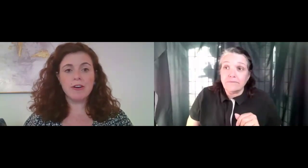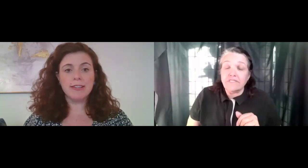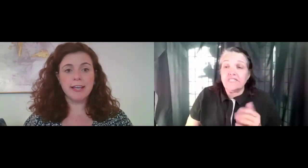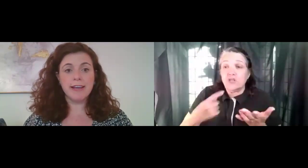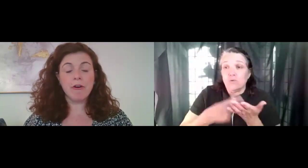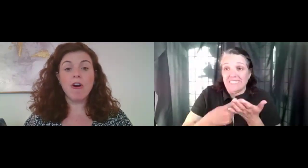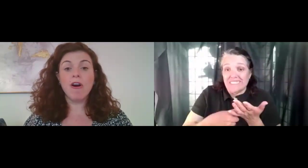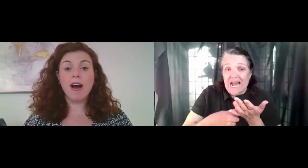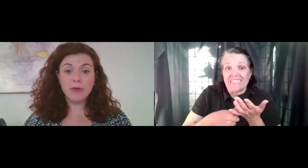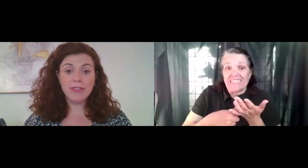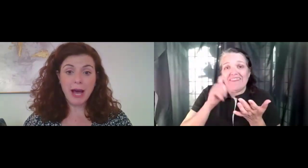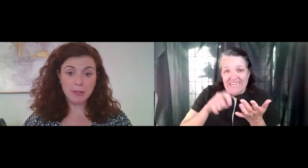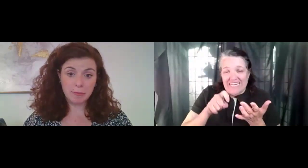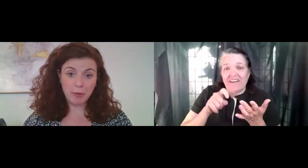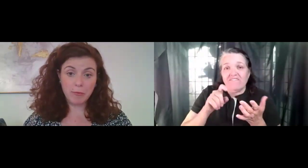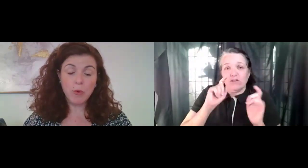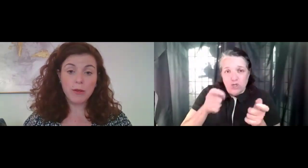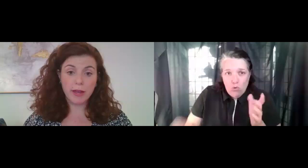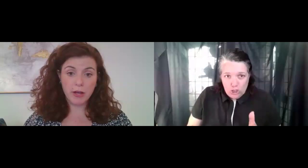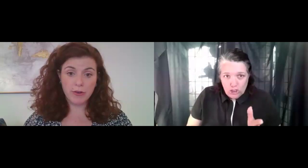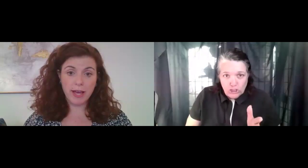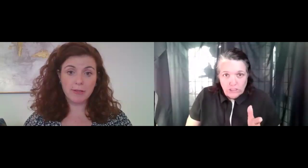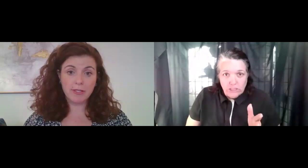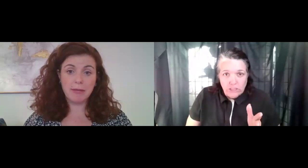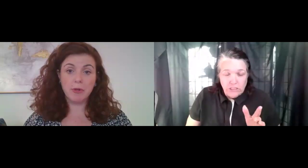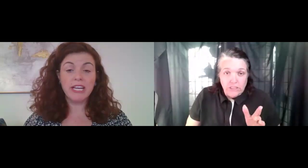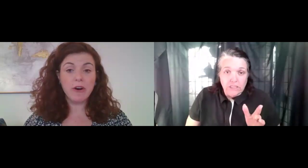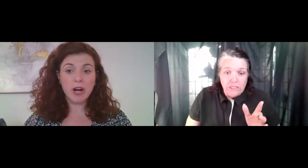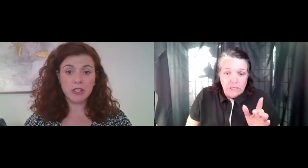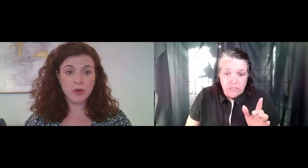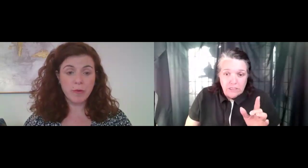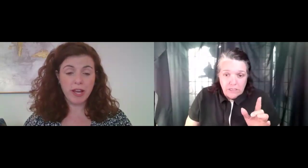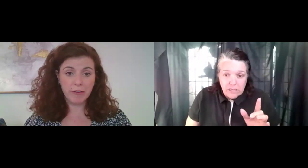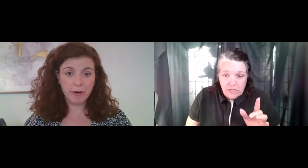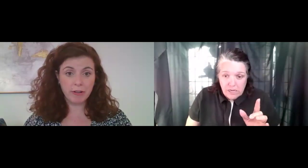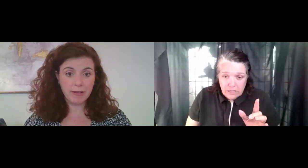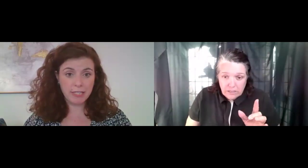currently, there are 100,000 people, more than 100,000 people in our country waiting for a life